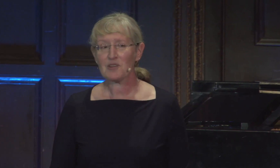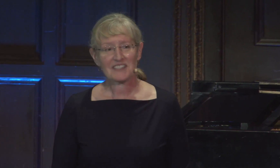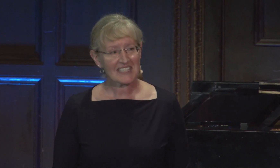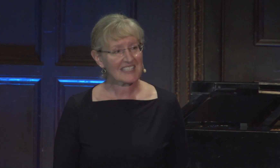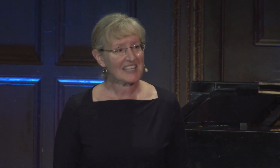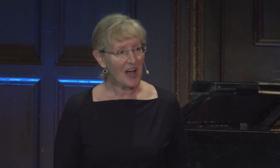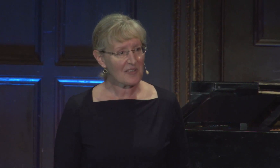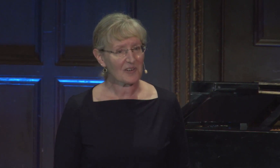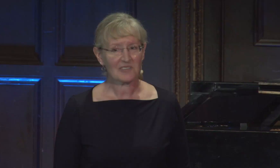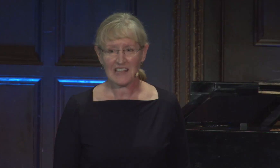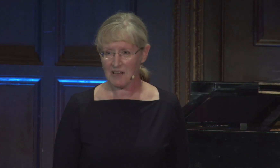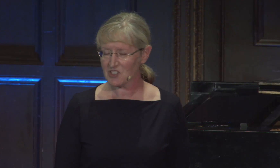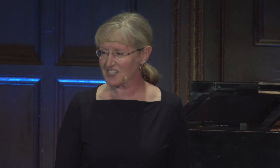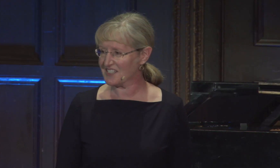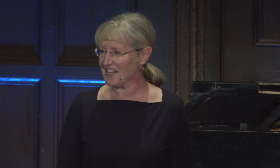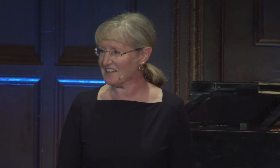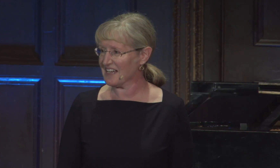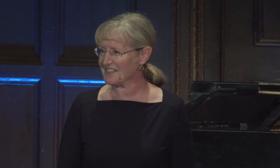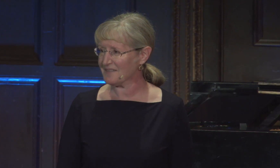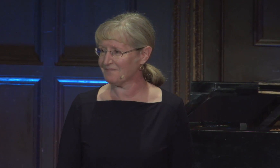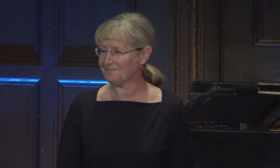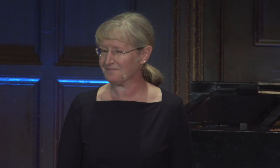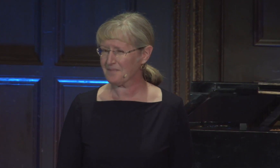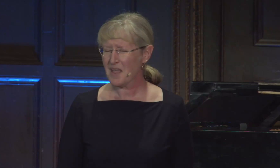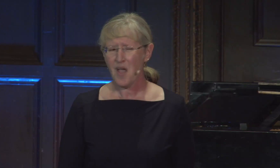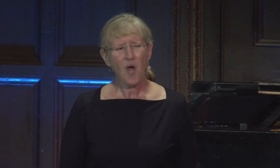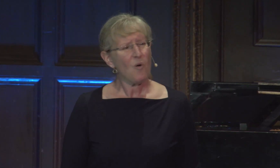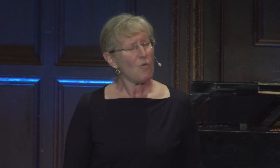and more than 60 other languages and dialects.